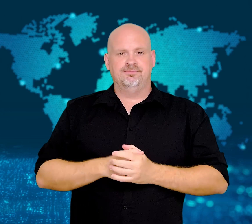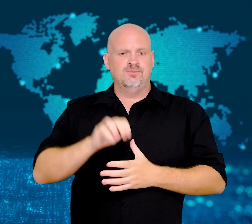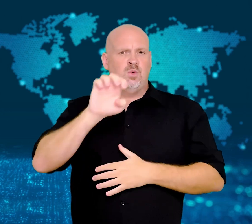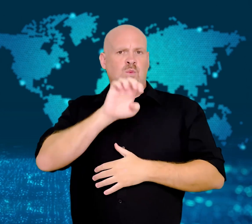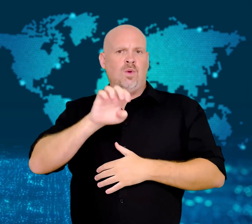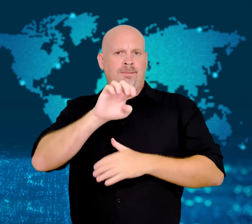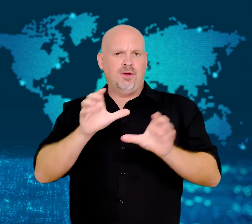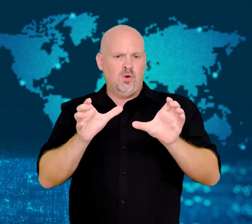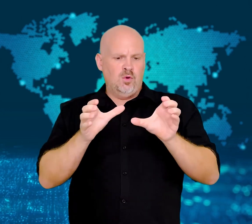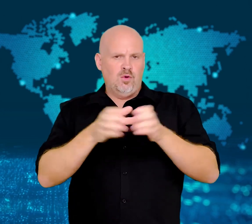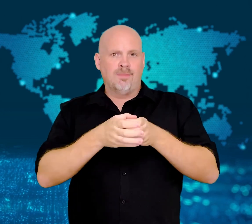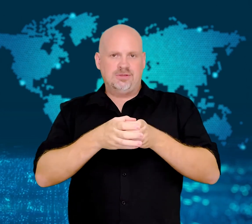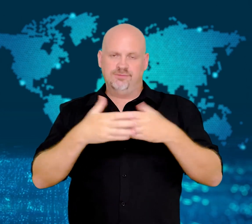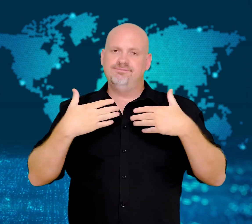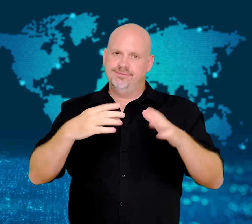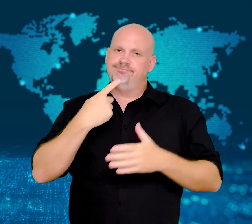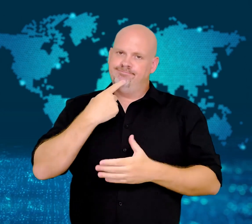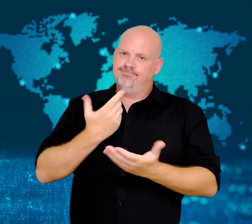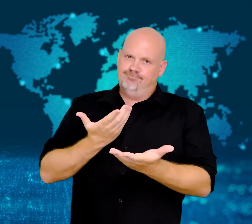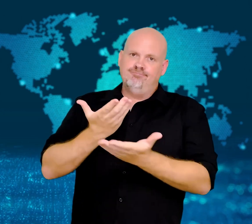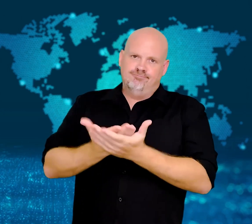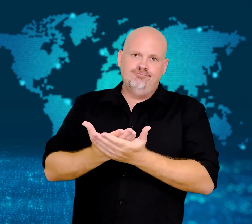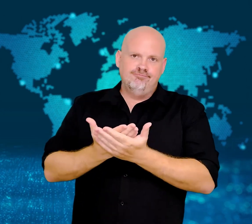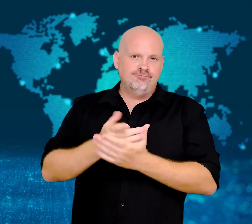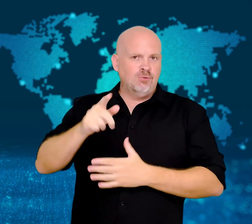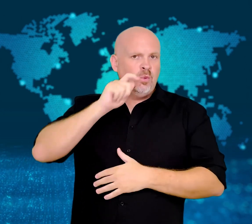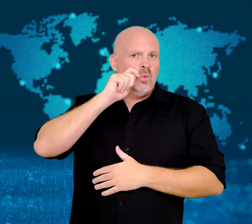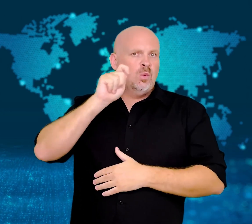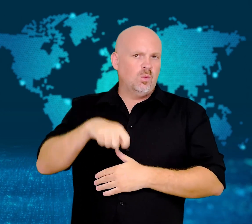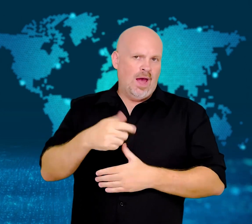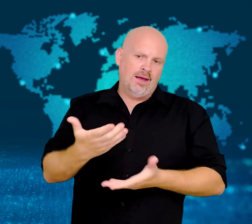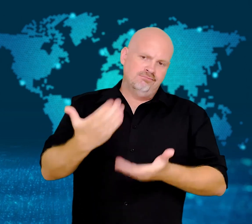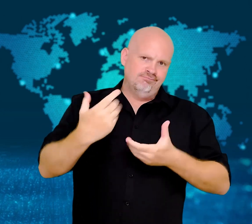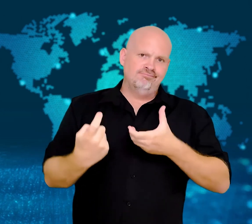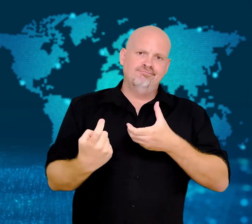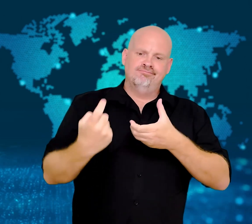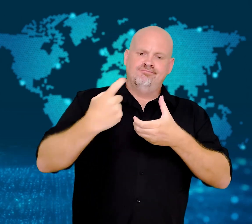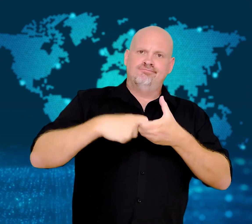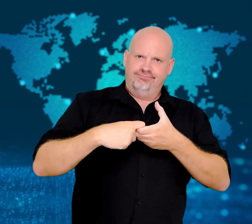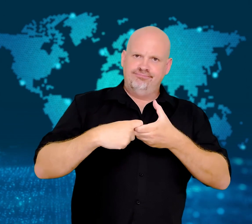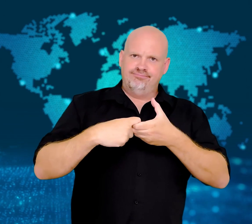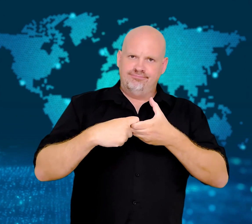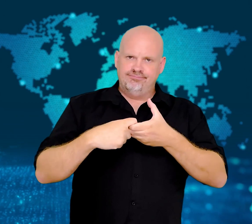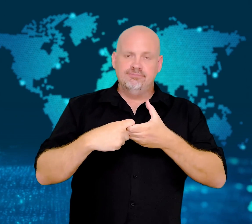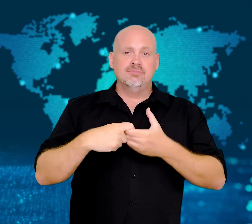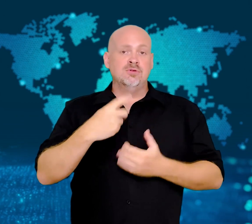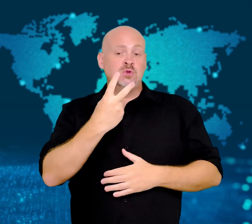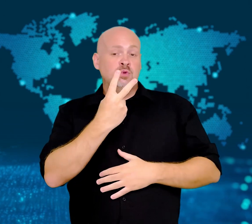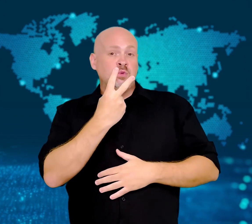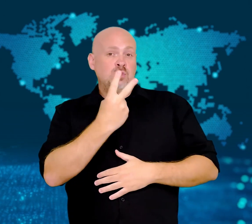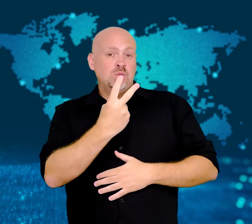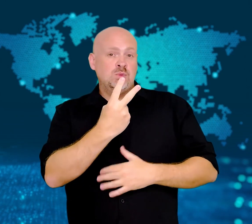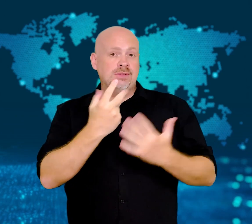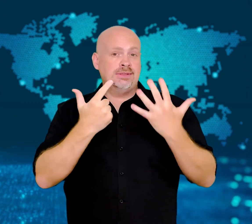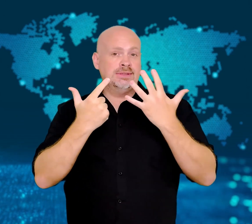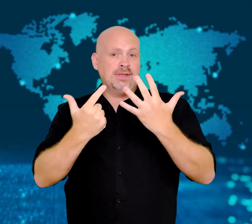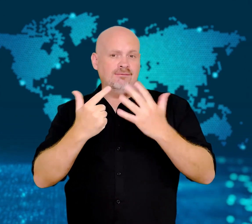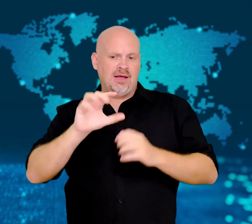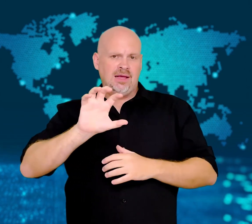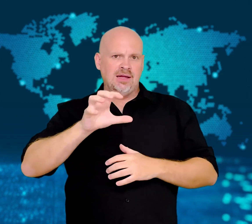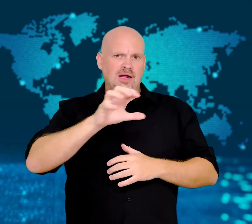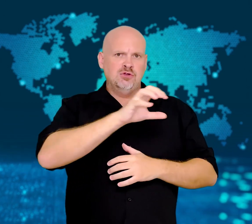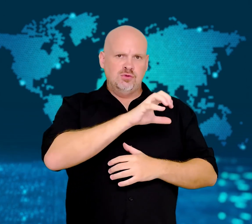The European Commission has recommended Ukraine be